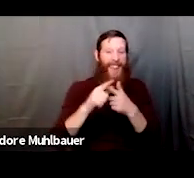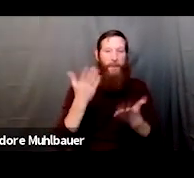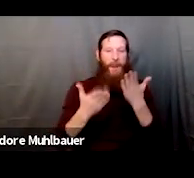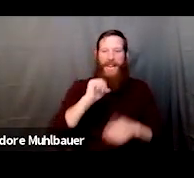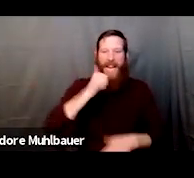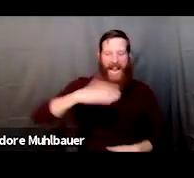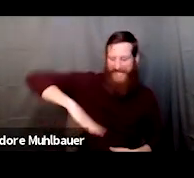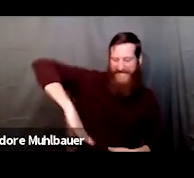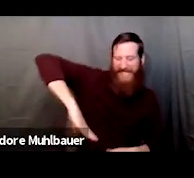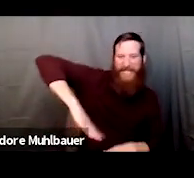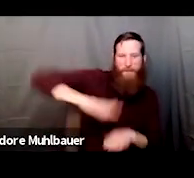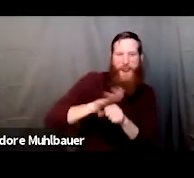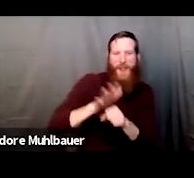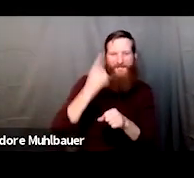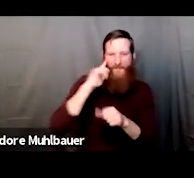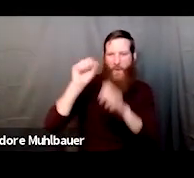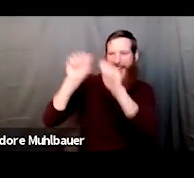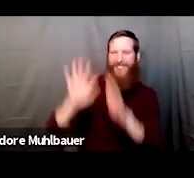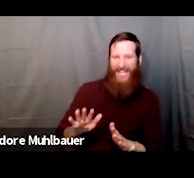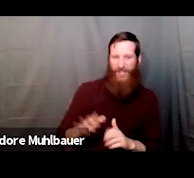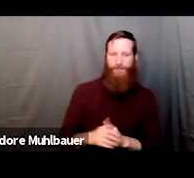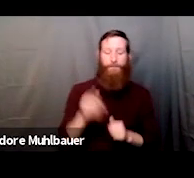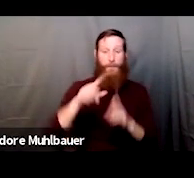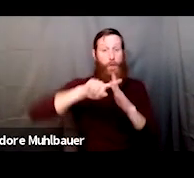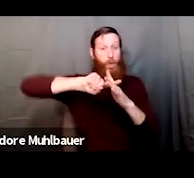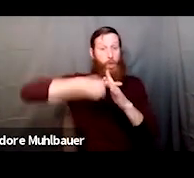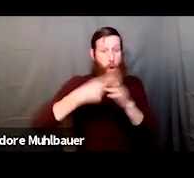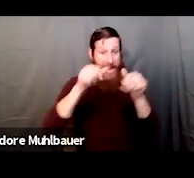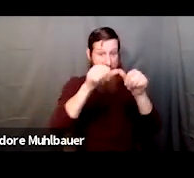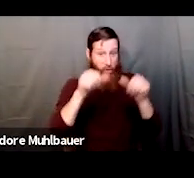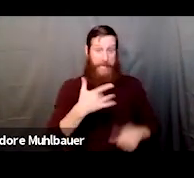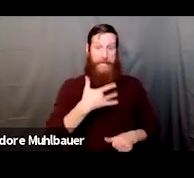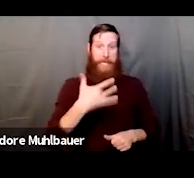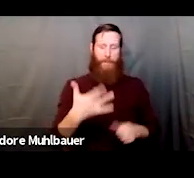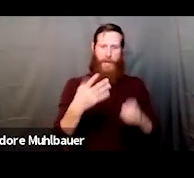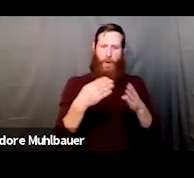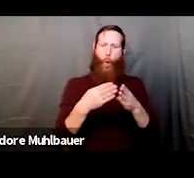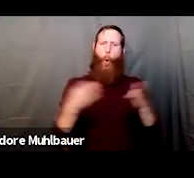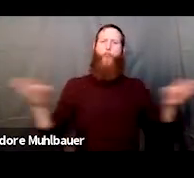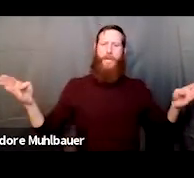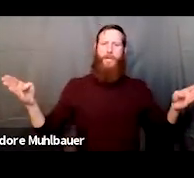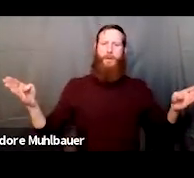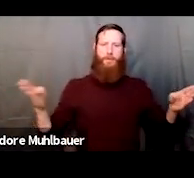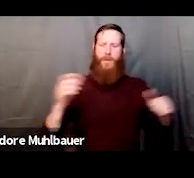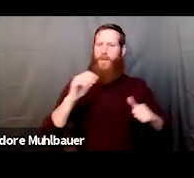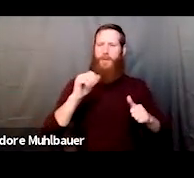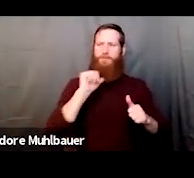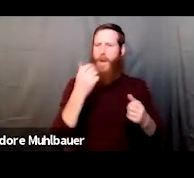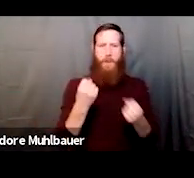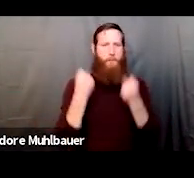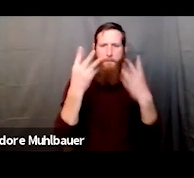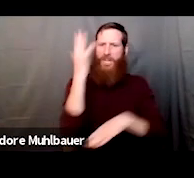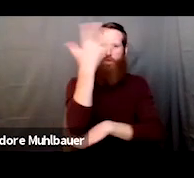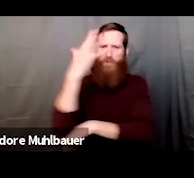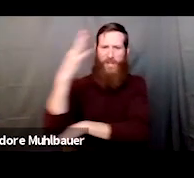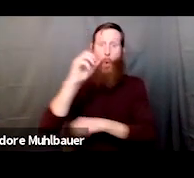Additionally, avalanche start zone are going to be rather open. They are going to have not many trees or trees that are sparse